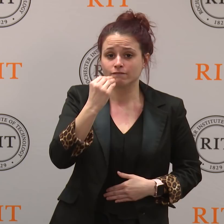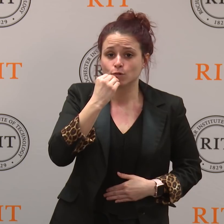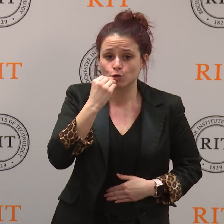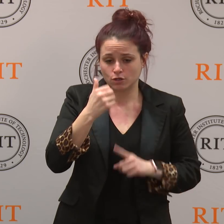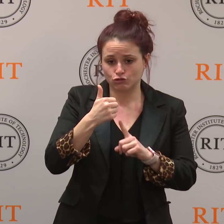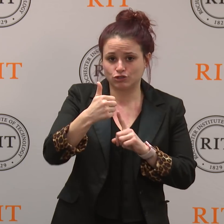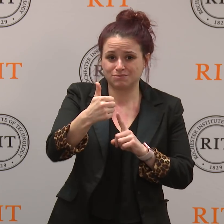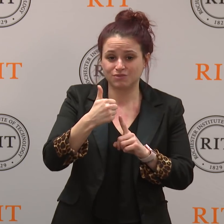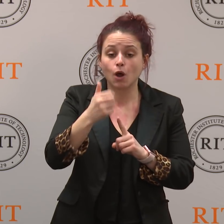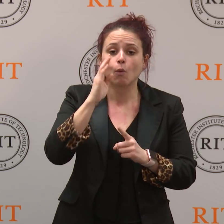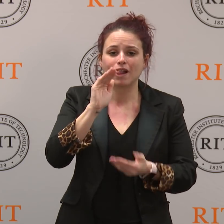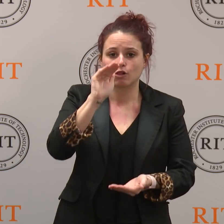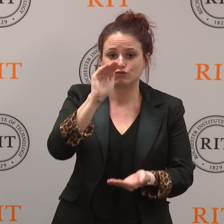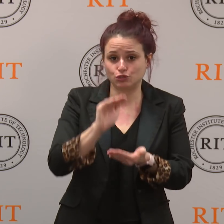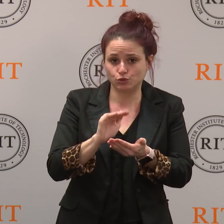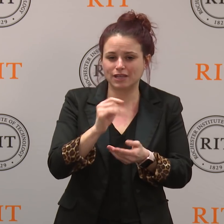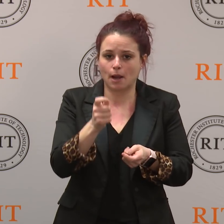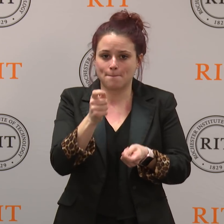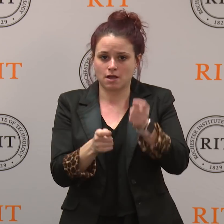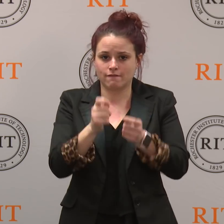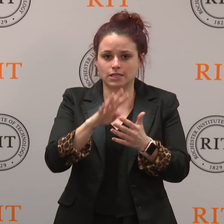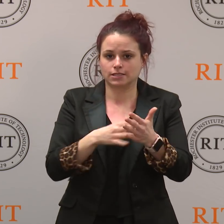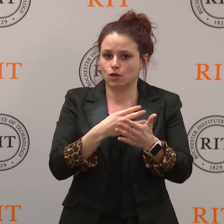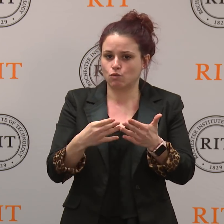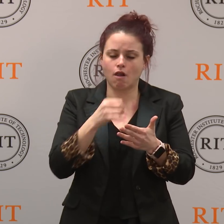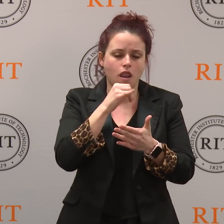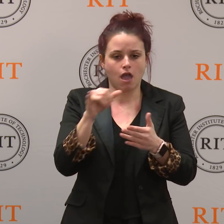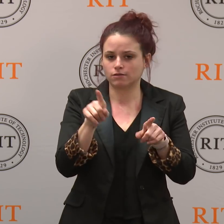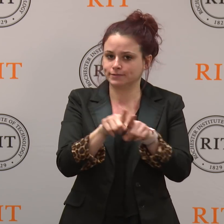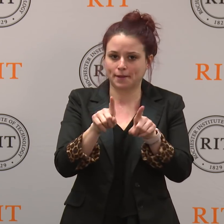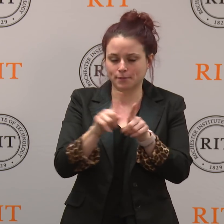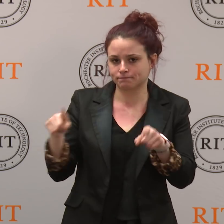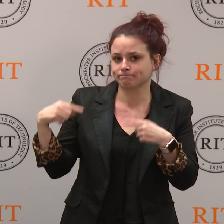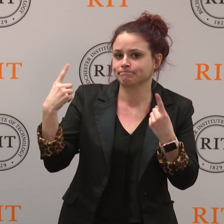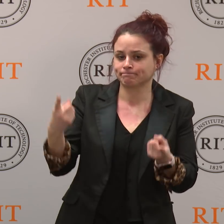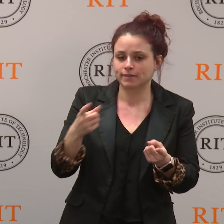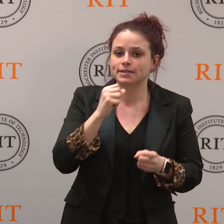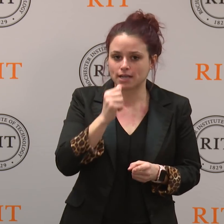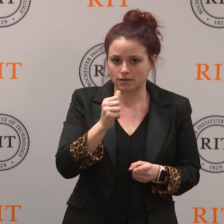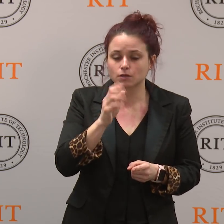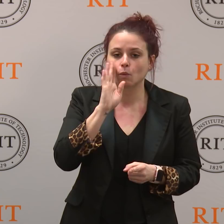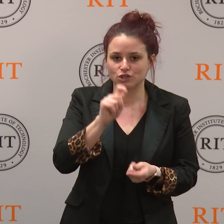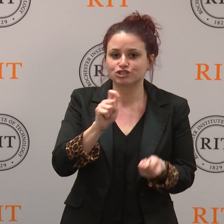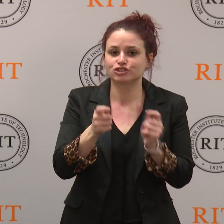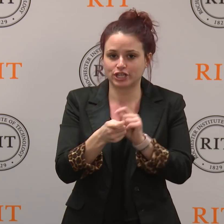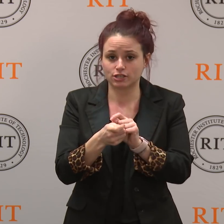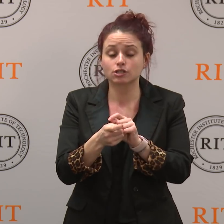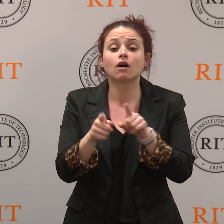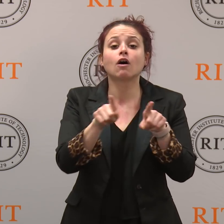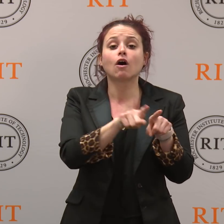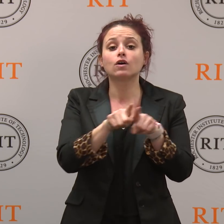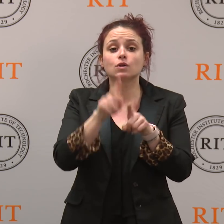on reduced and modified schedules. We will be closing spaces that invite large groups